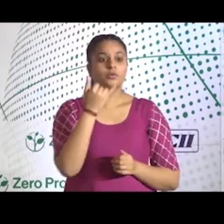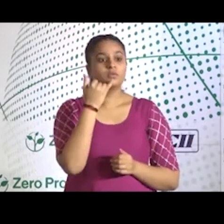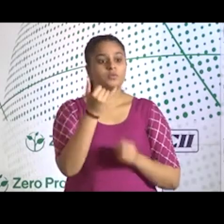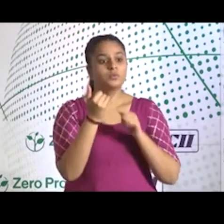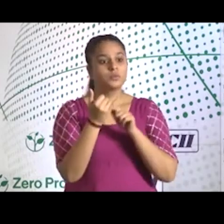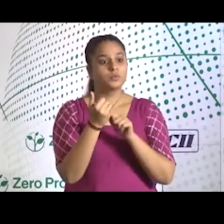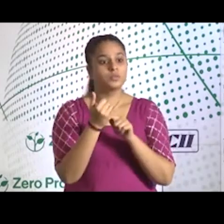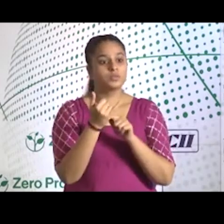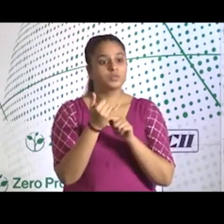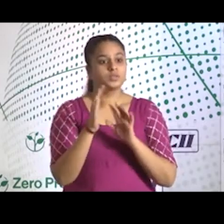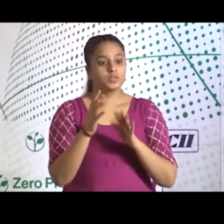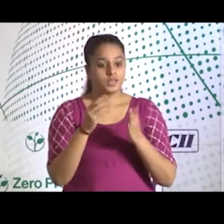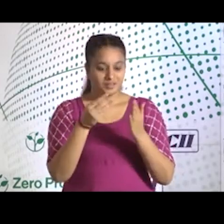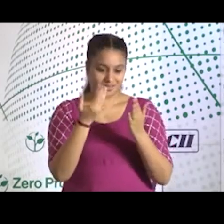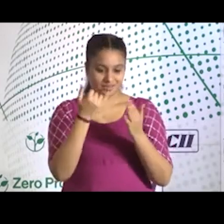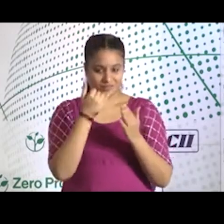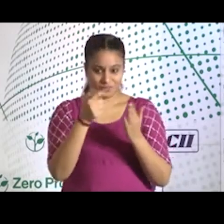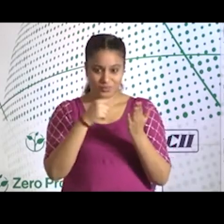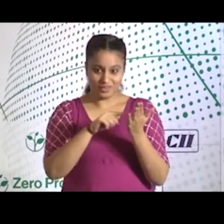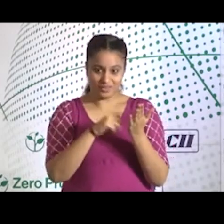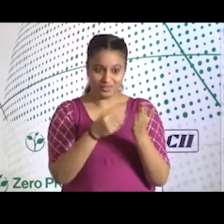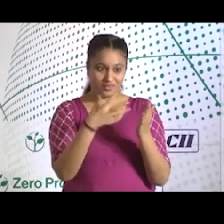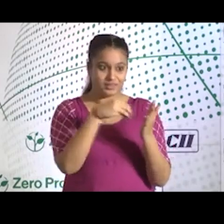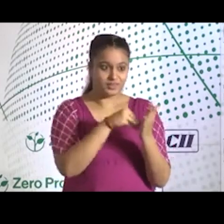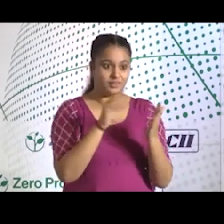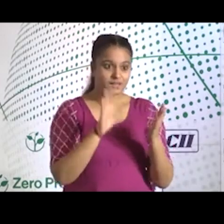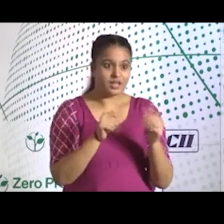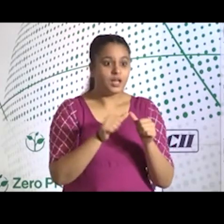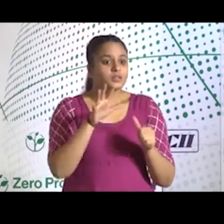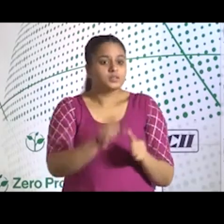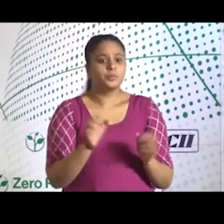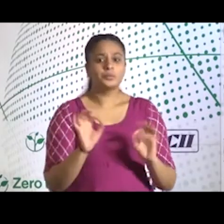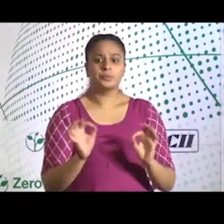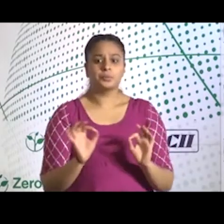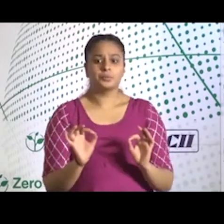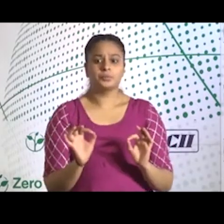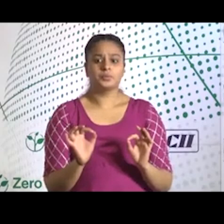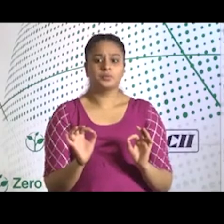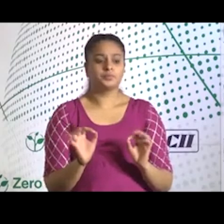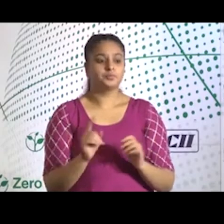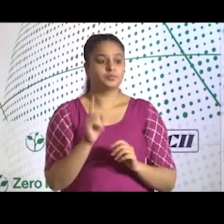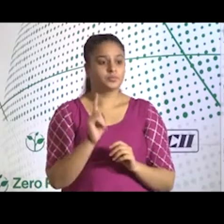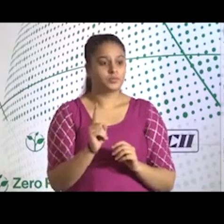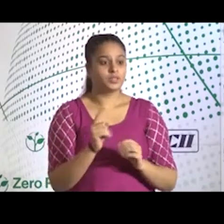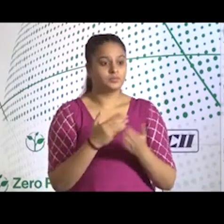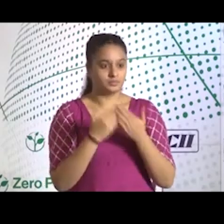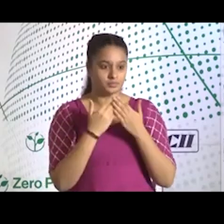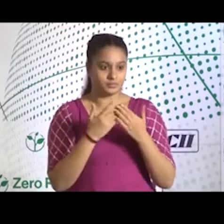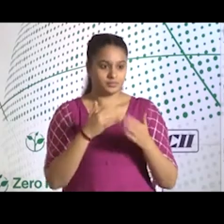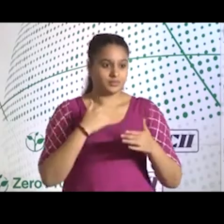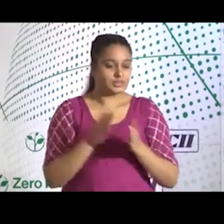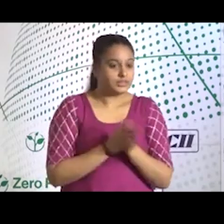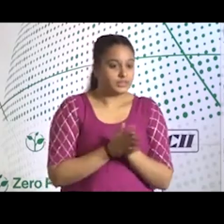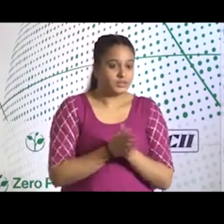the content that you're consuming with your phone is not going to be accessible. And there was this really interesting study that, you know, a research paper